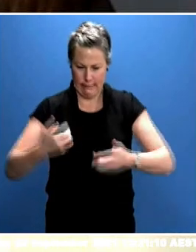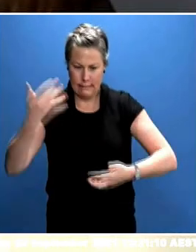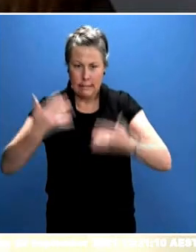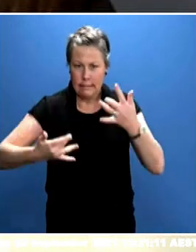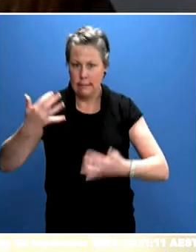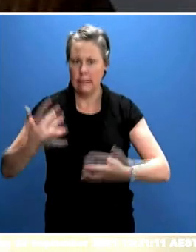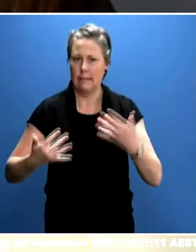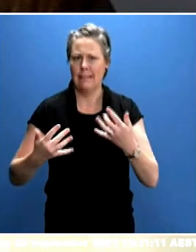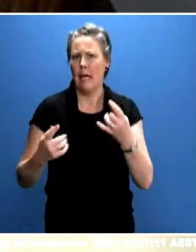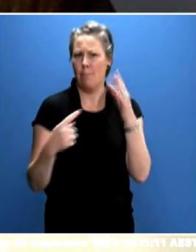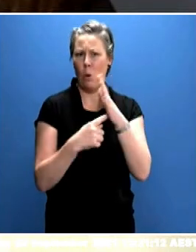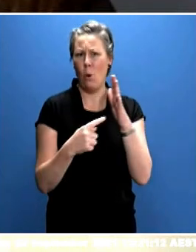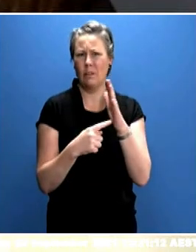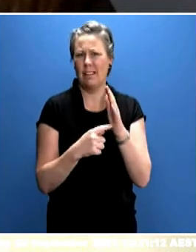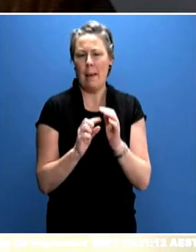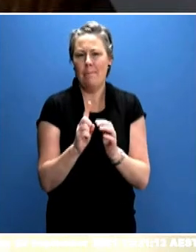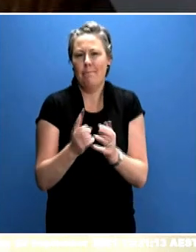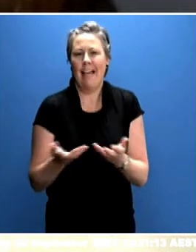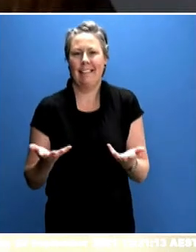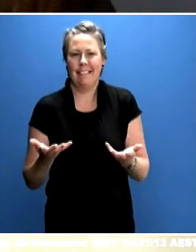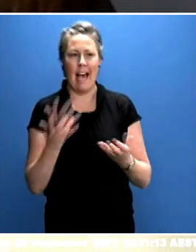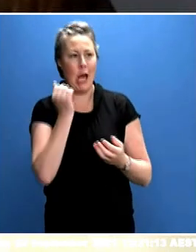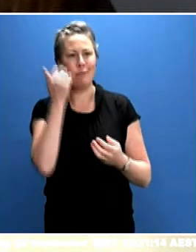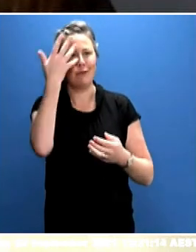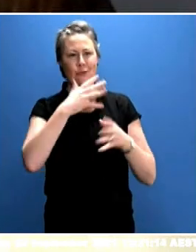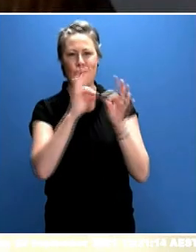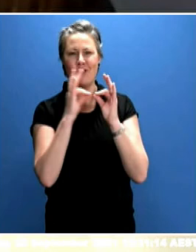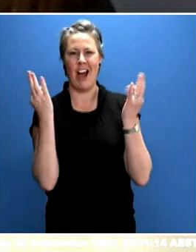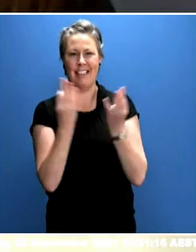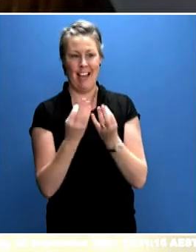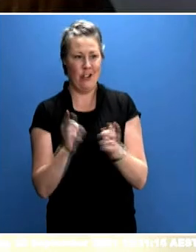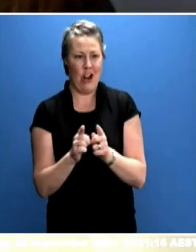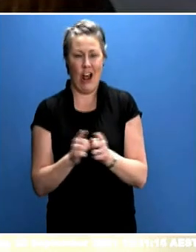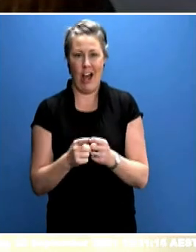However, it's a vexed issue for an Aboriginal organisation like us.